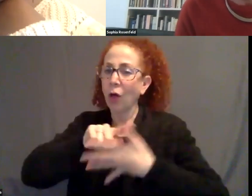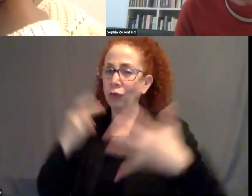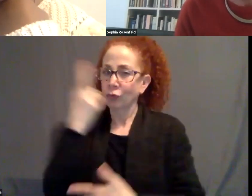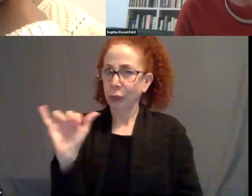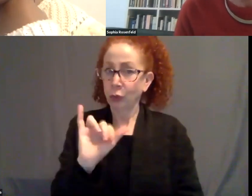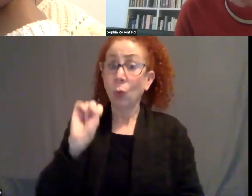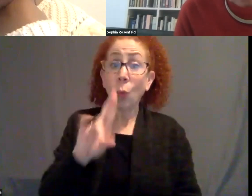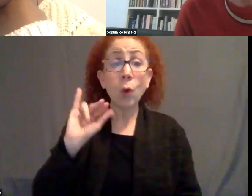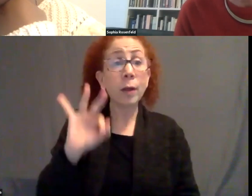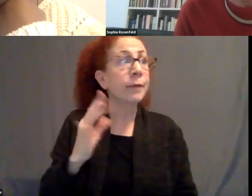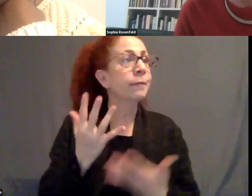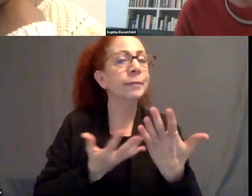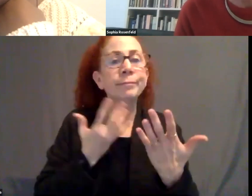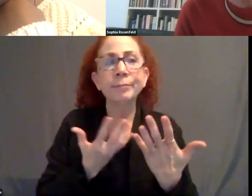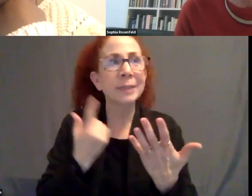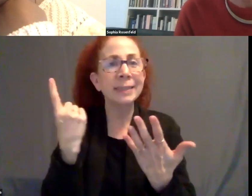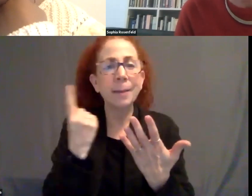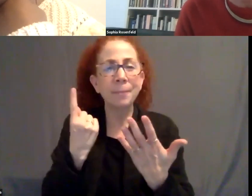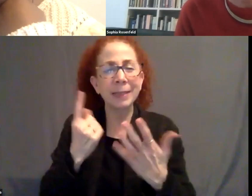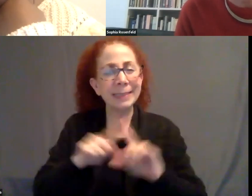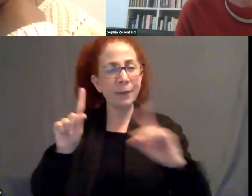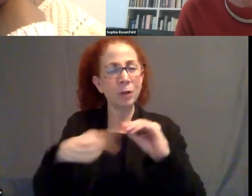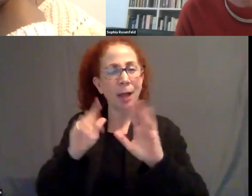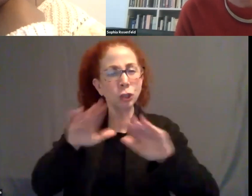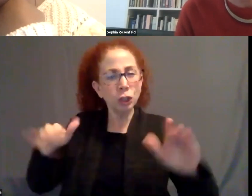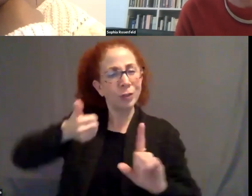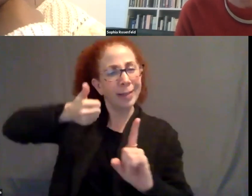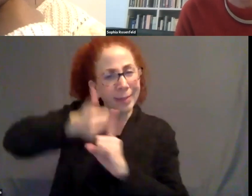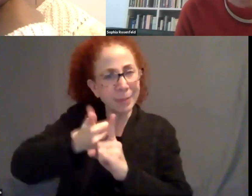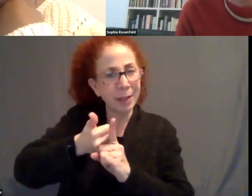or whether there's something unusual about children per se, as a category.